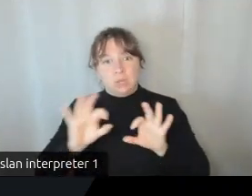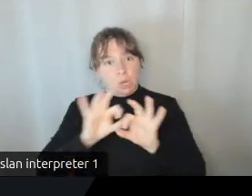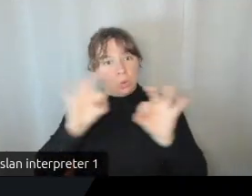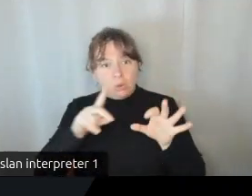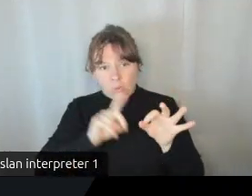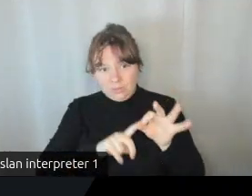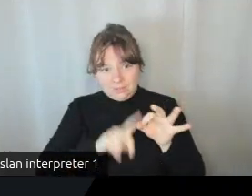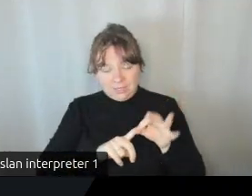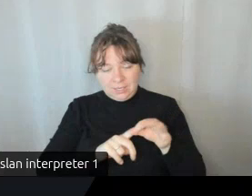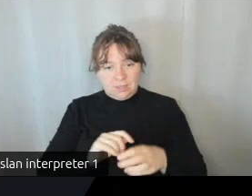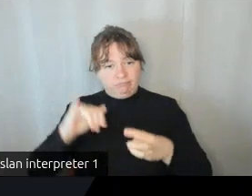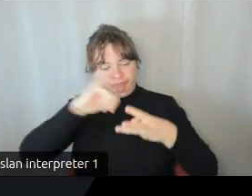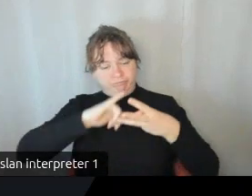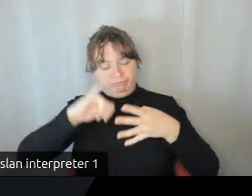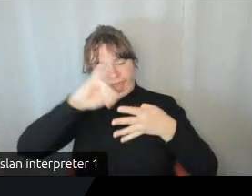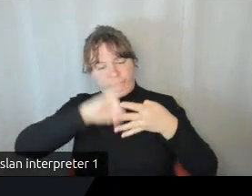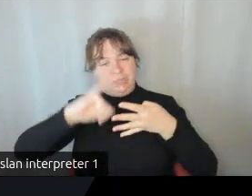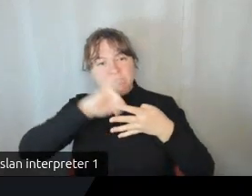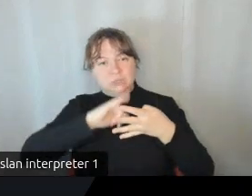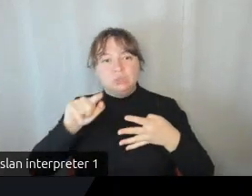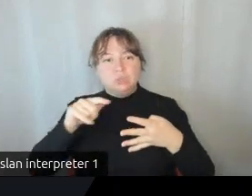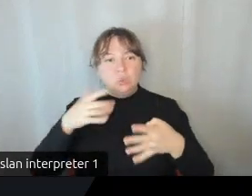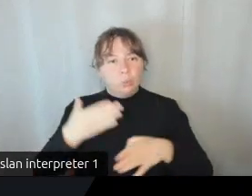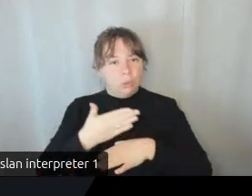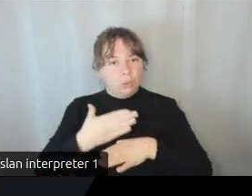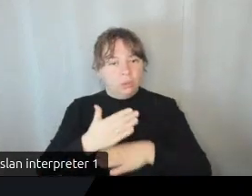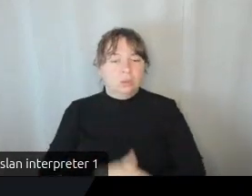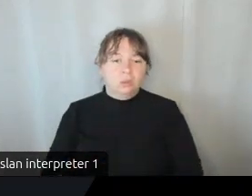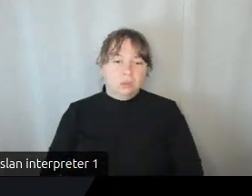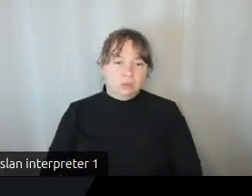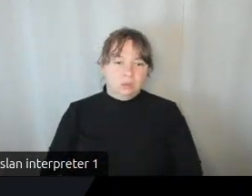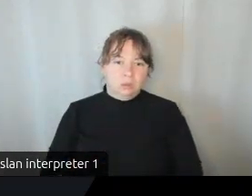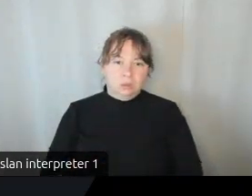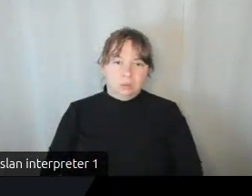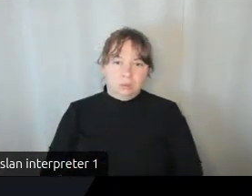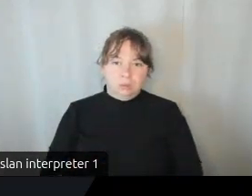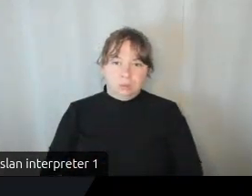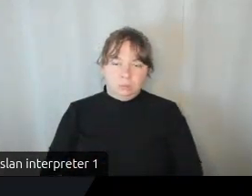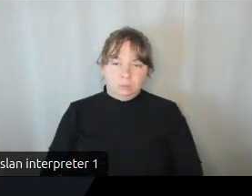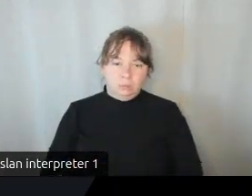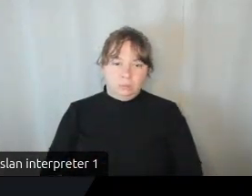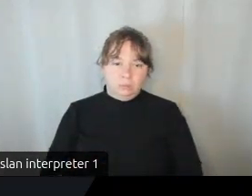seconds just to pop your answer. We'll share that with you all.